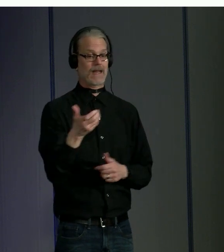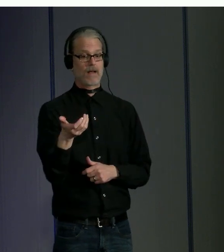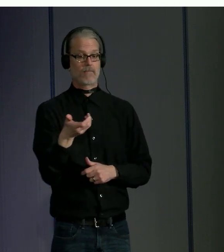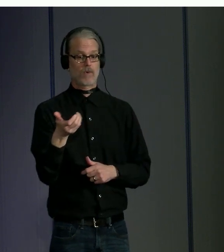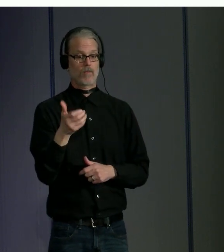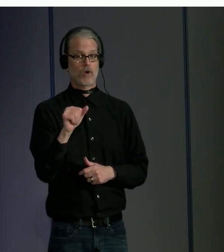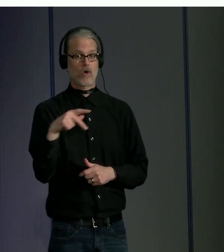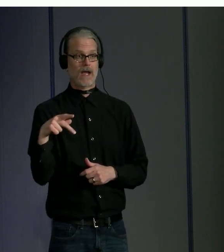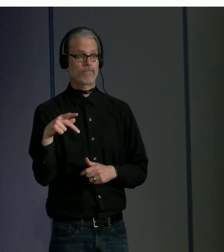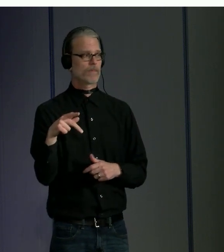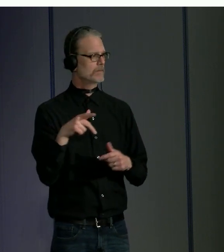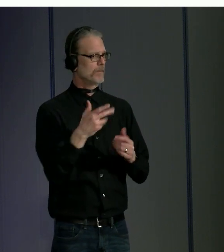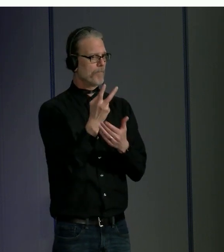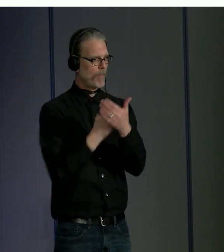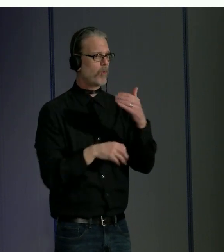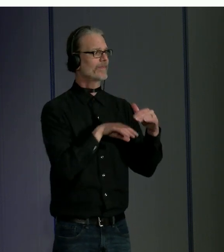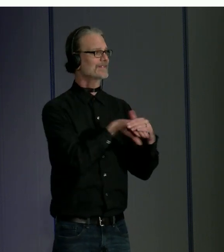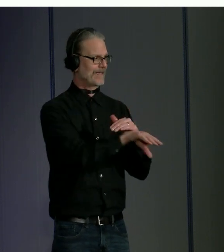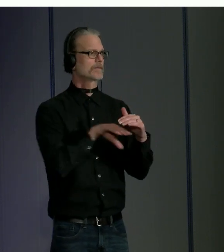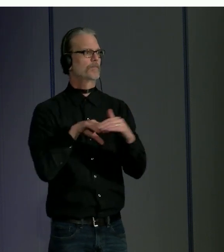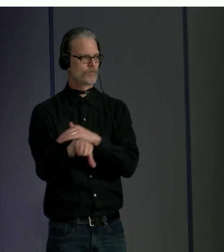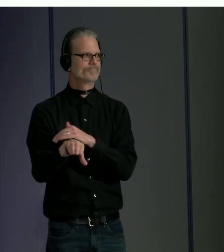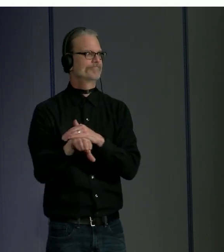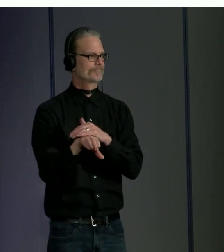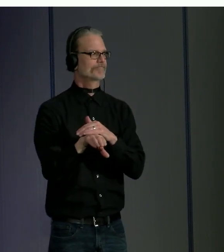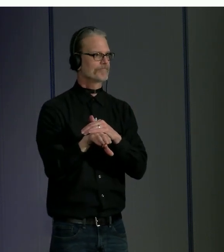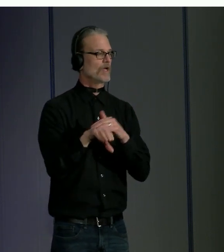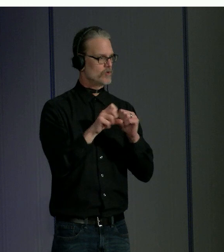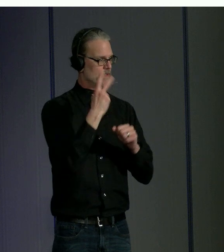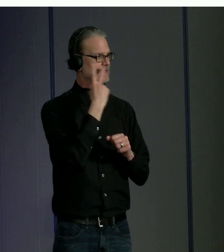application to be accessible. So you can see how they split it up.